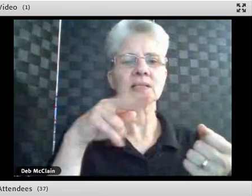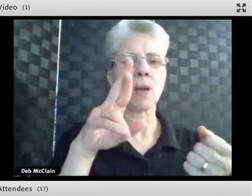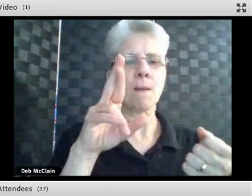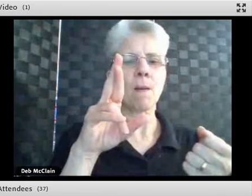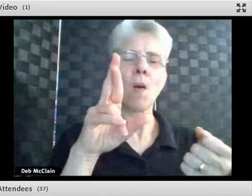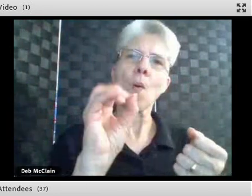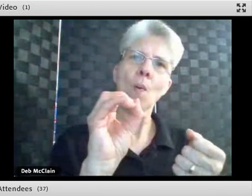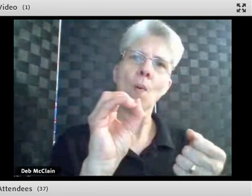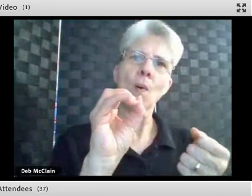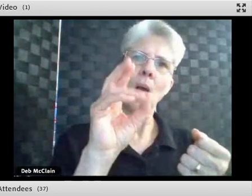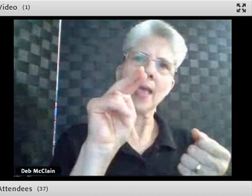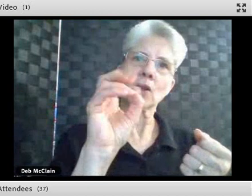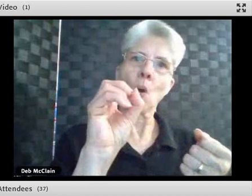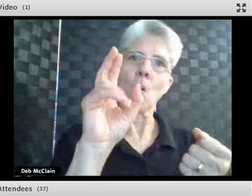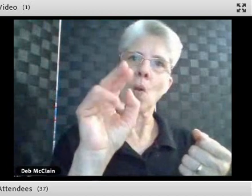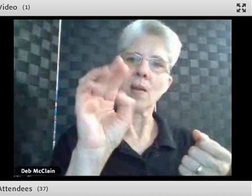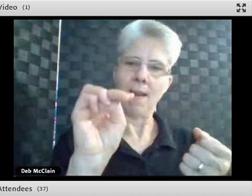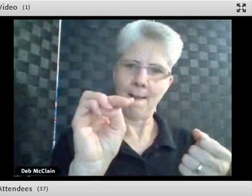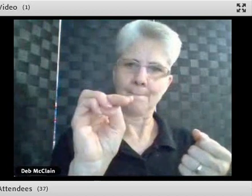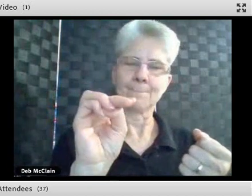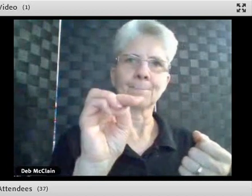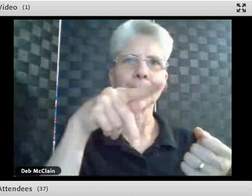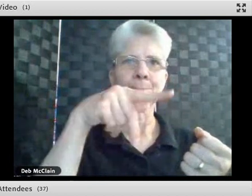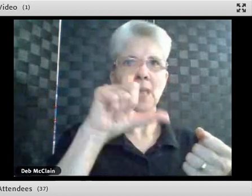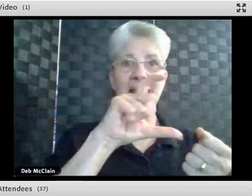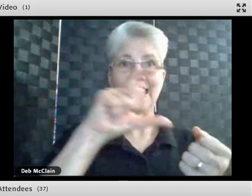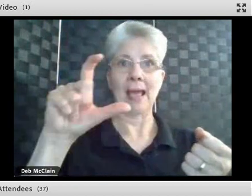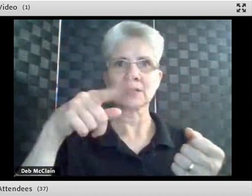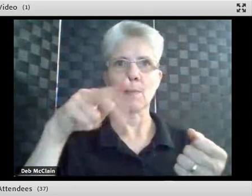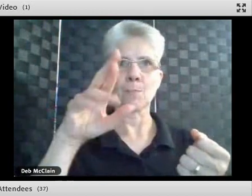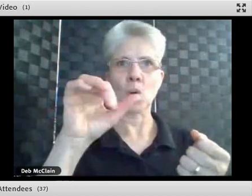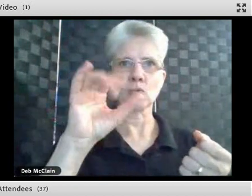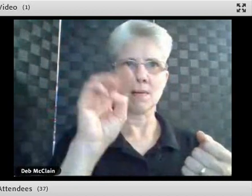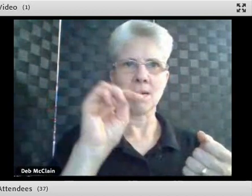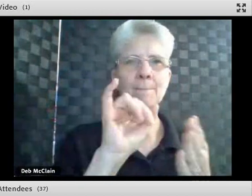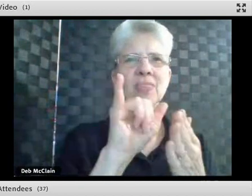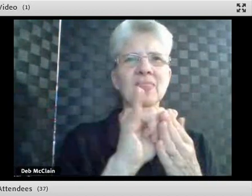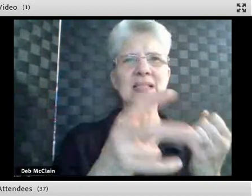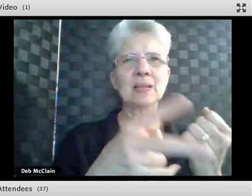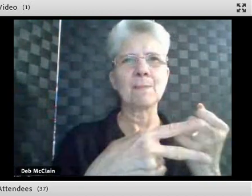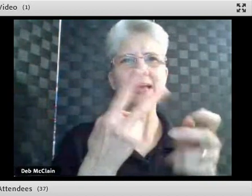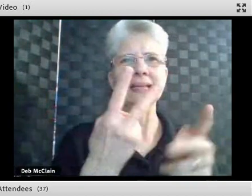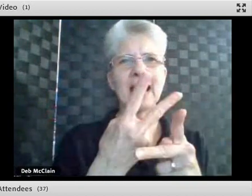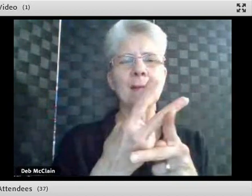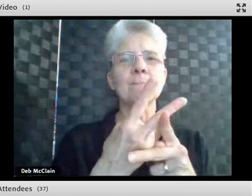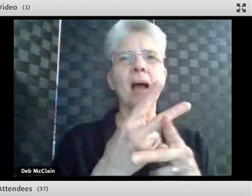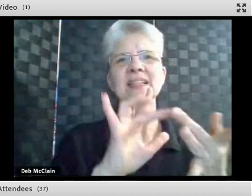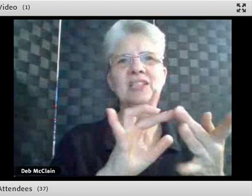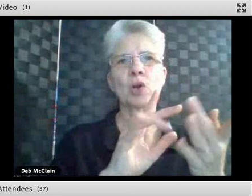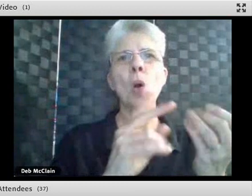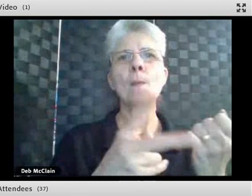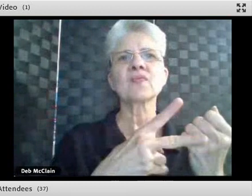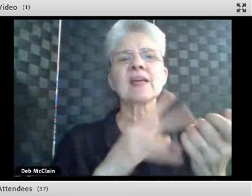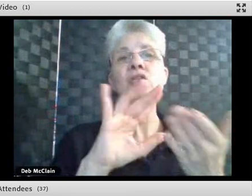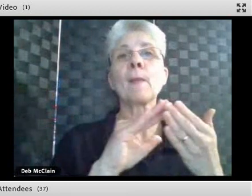P-R-O-N-O-M, all caps. This is a sort of wiki that is maintained by the digital preservation community